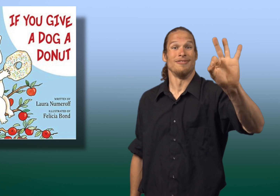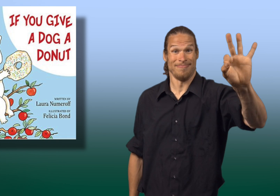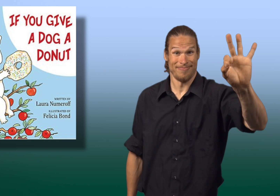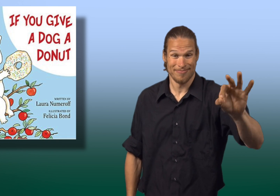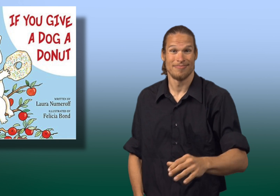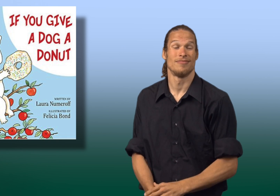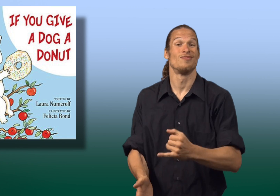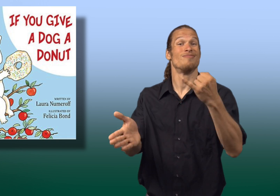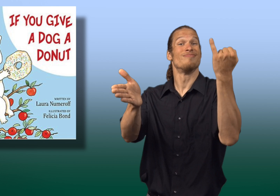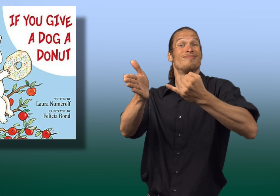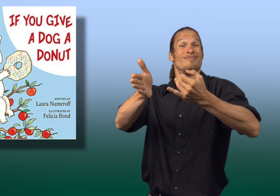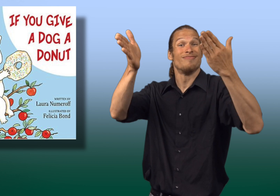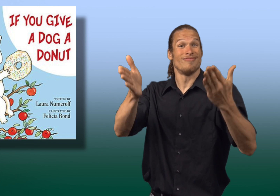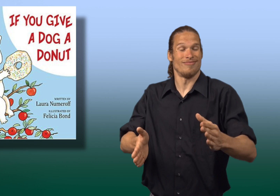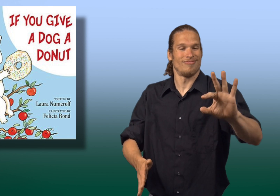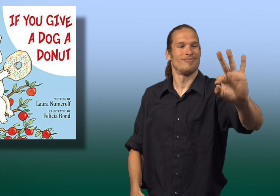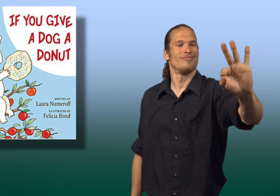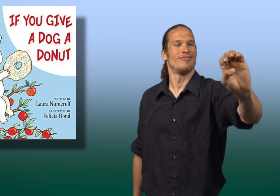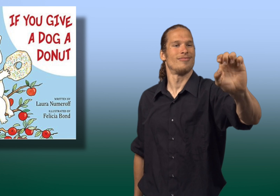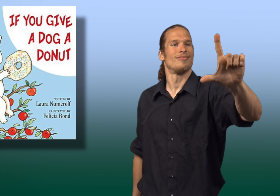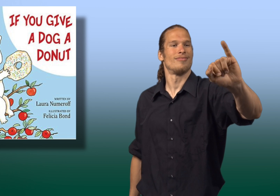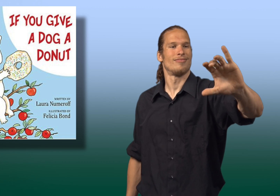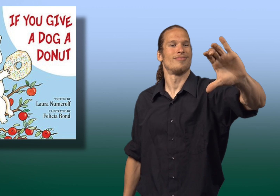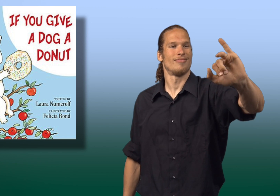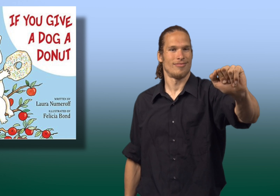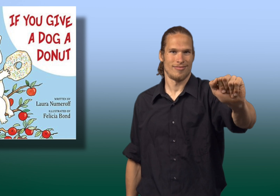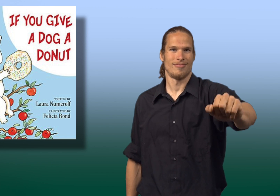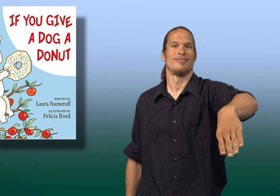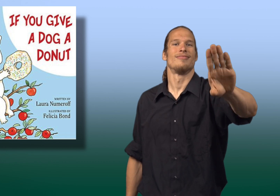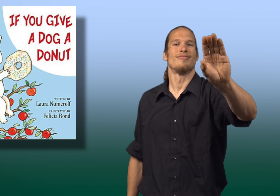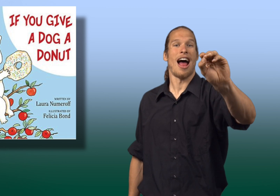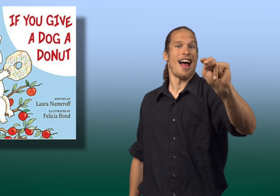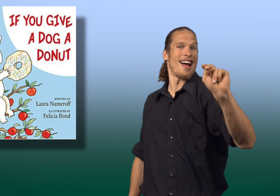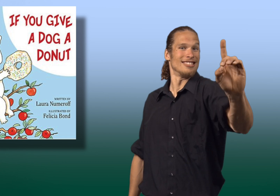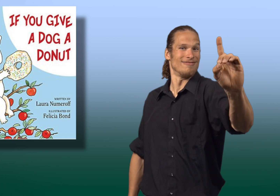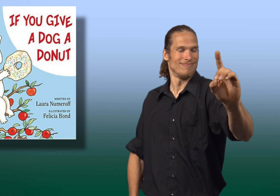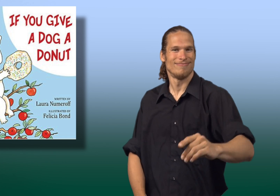And it's illustrated by Felicia Bond.